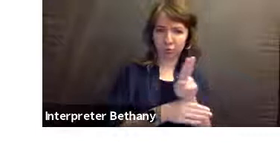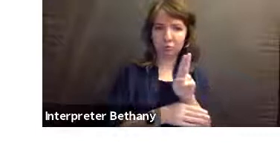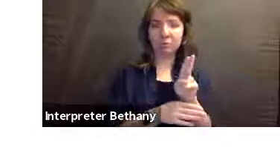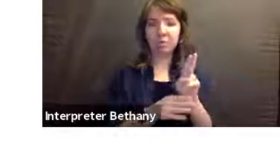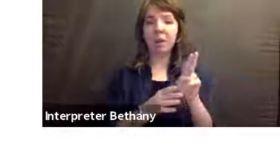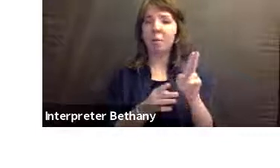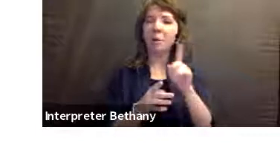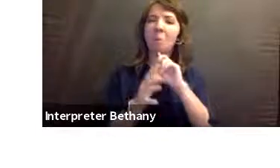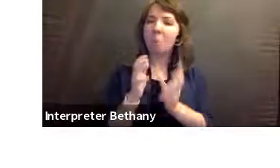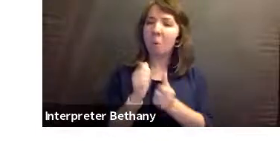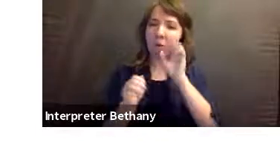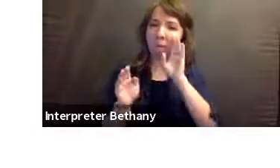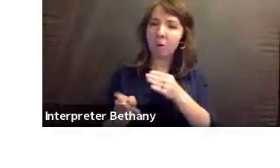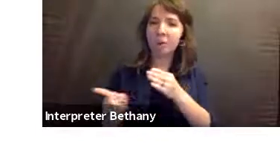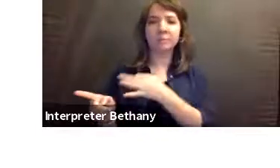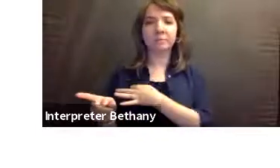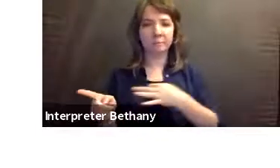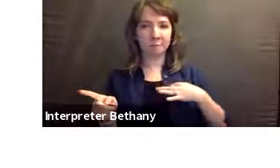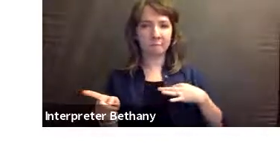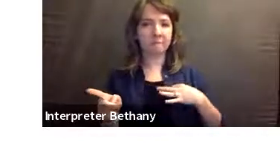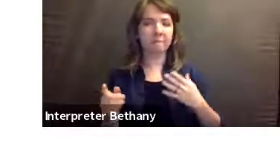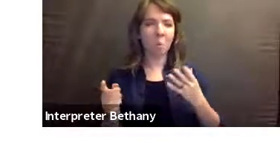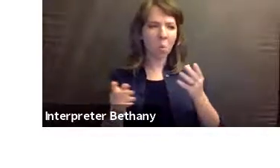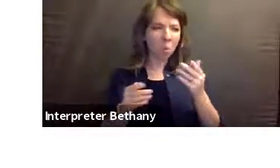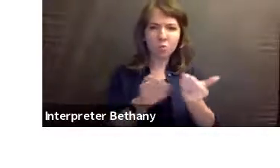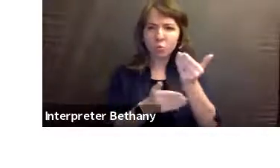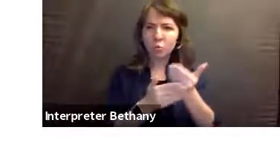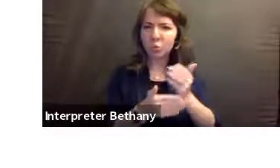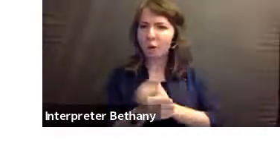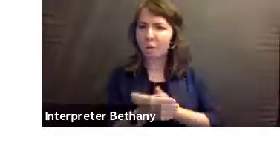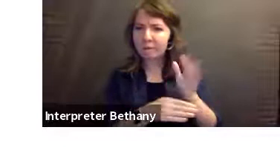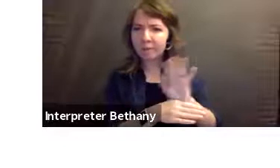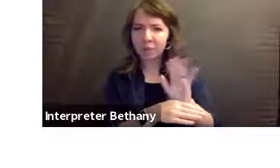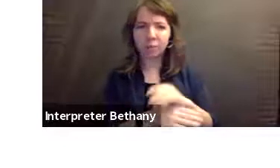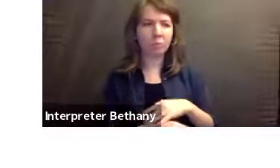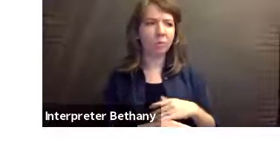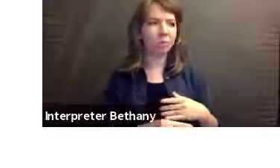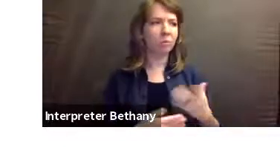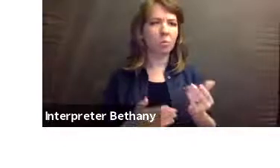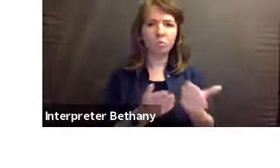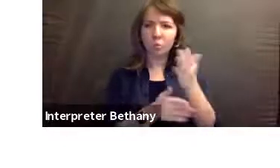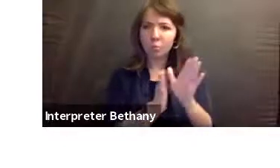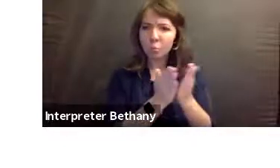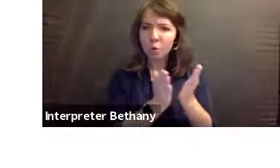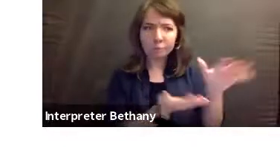Linda Kobashigawa: About our collection. So, you know, what's new in streaming video or what new books we. We recently acquired and are available.